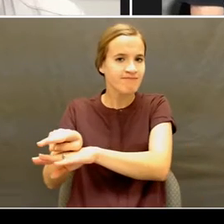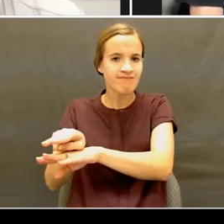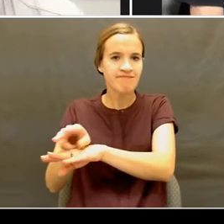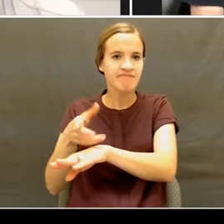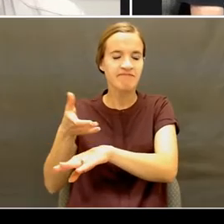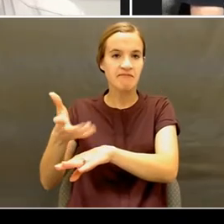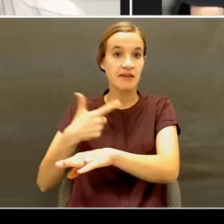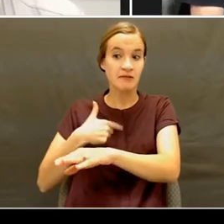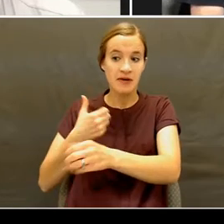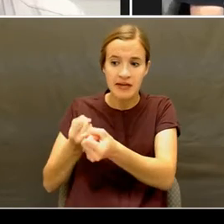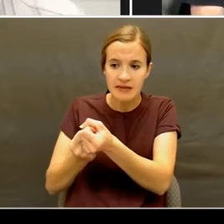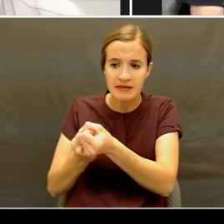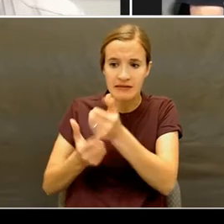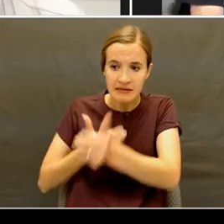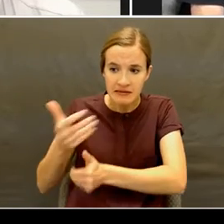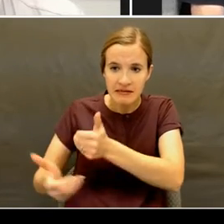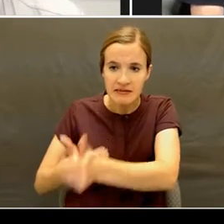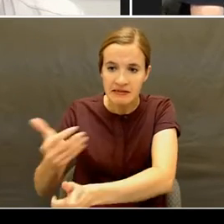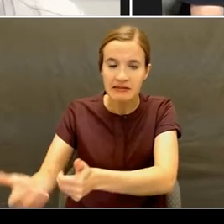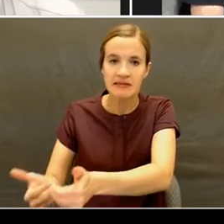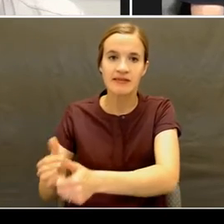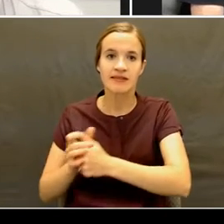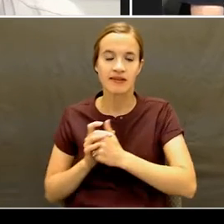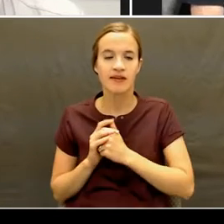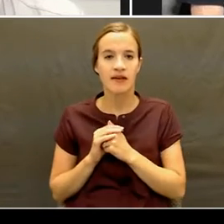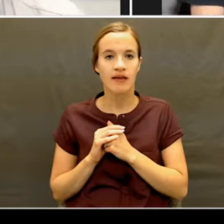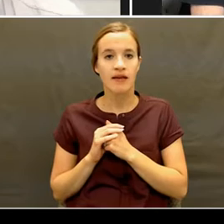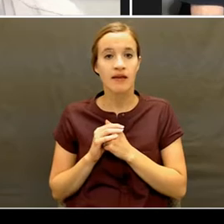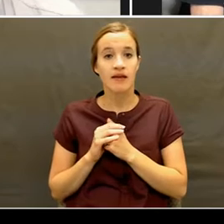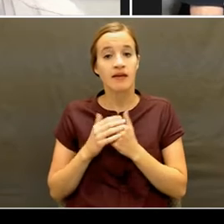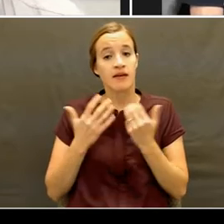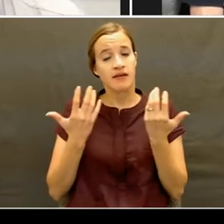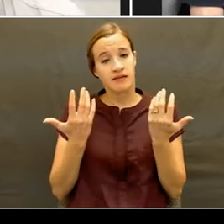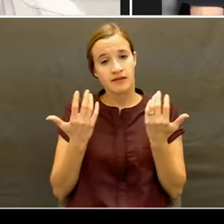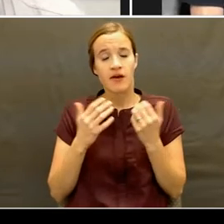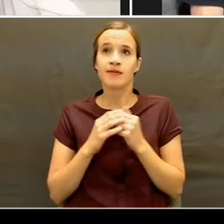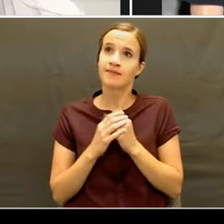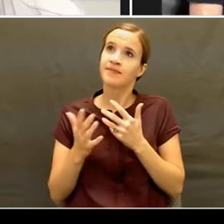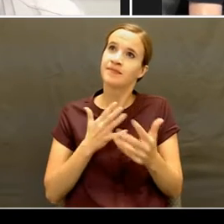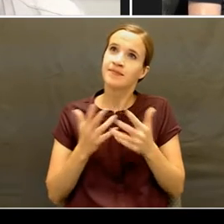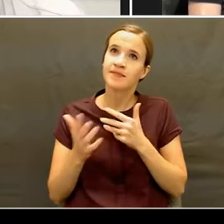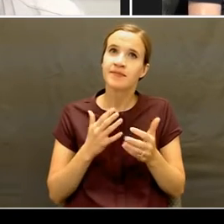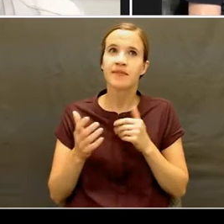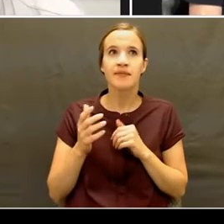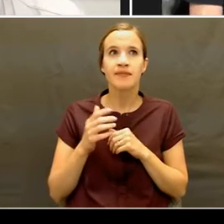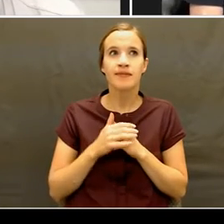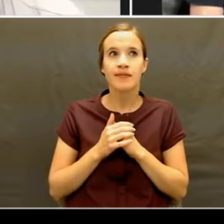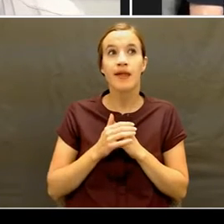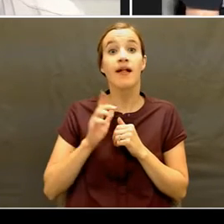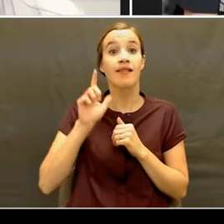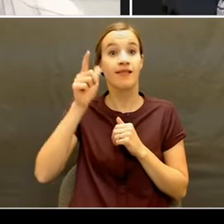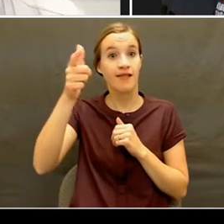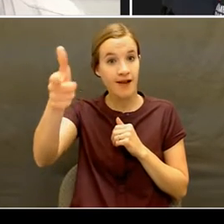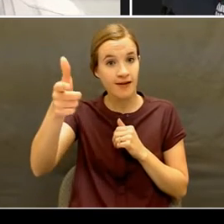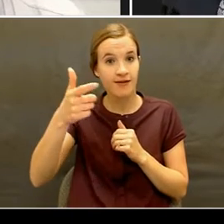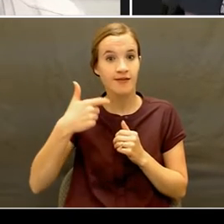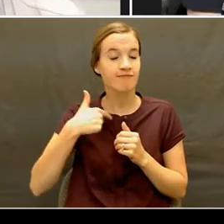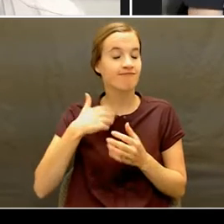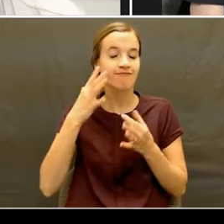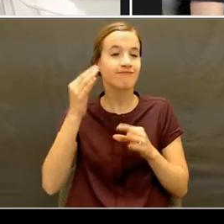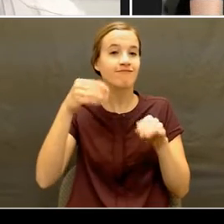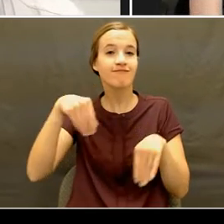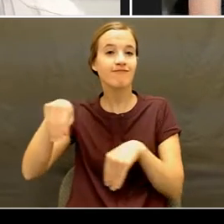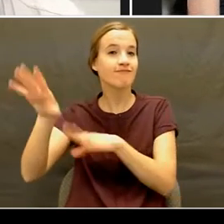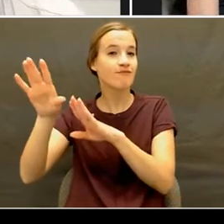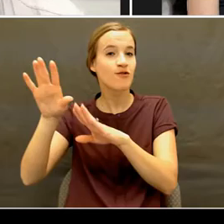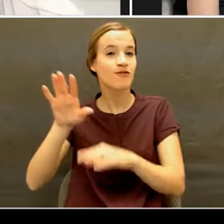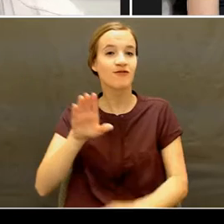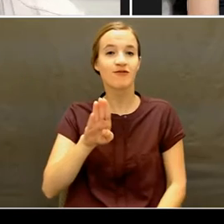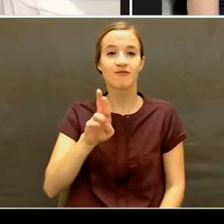afterwards, I finally said, you know, that was somewhere. I ended up on an island in Brazil, and